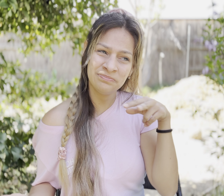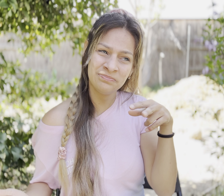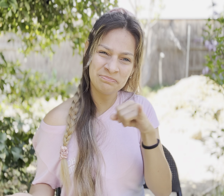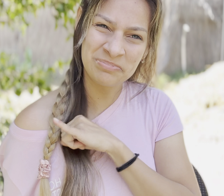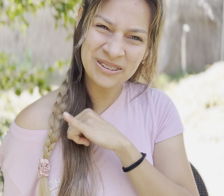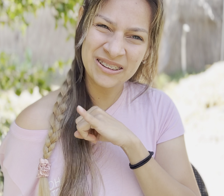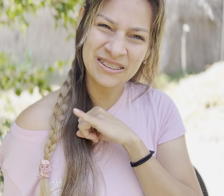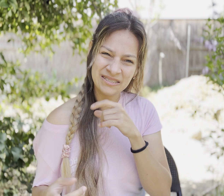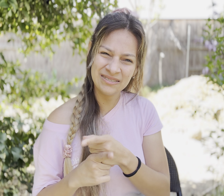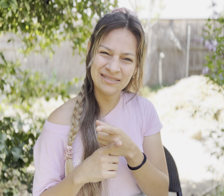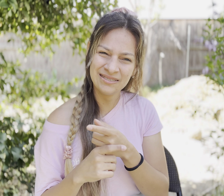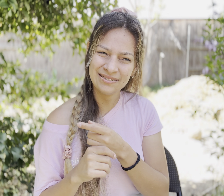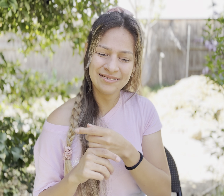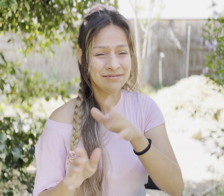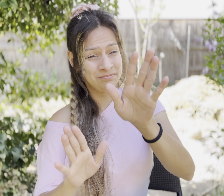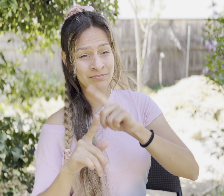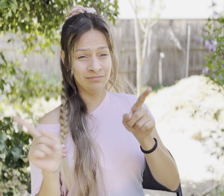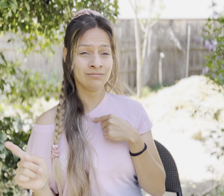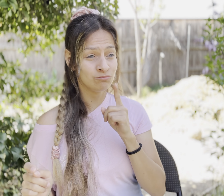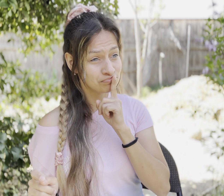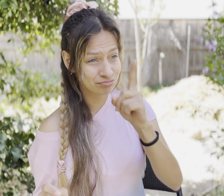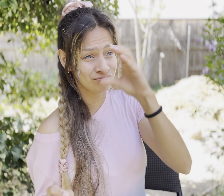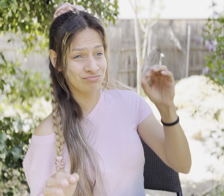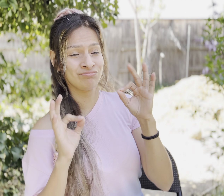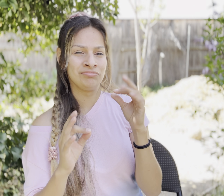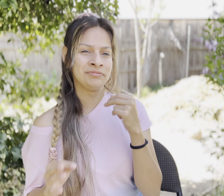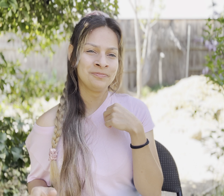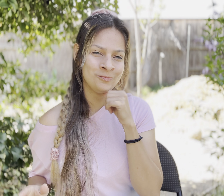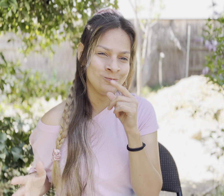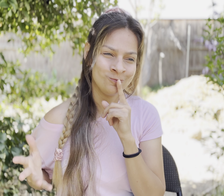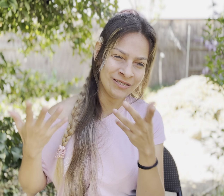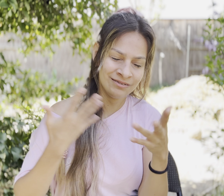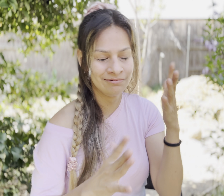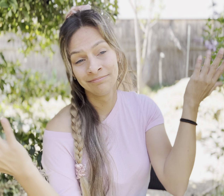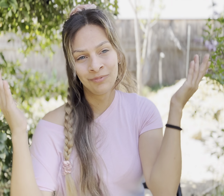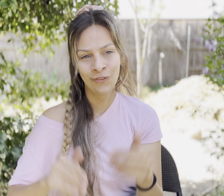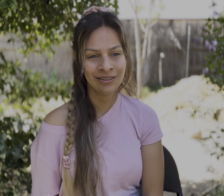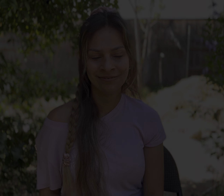Interesting, right? But I'm not sure if it's 100% true.